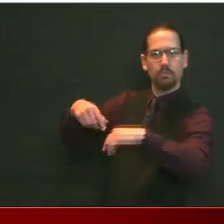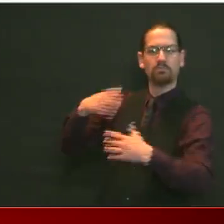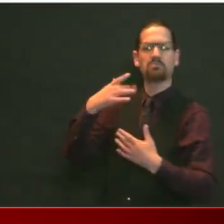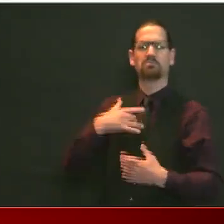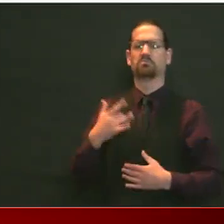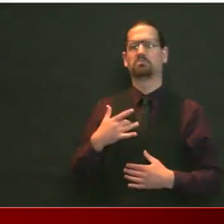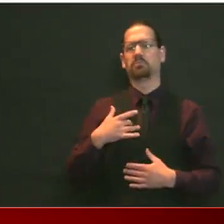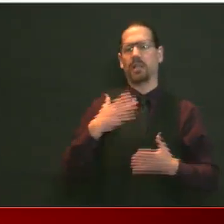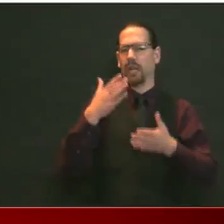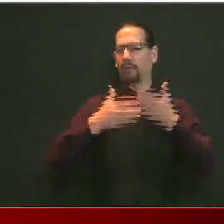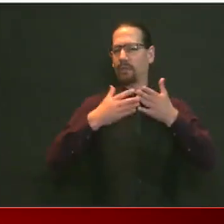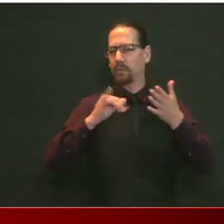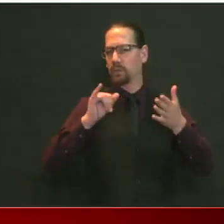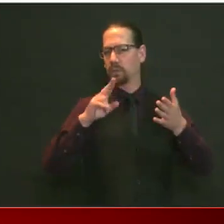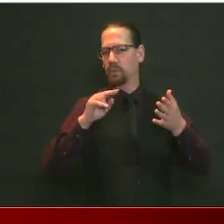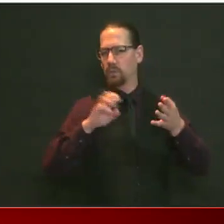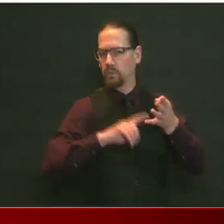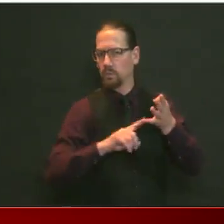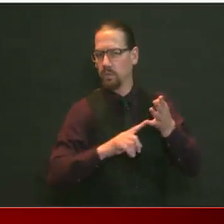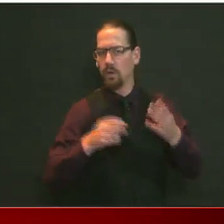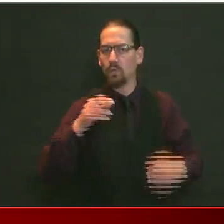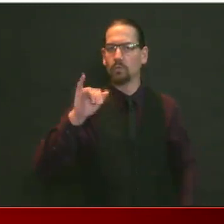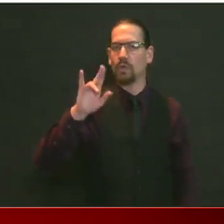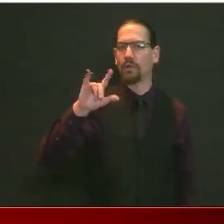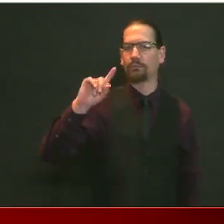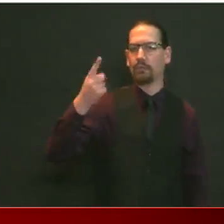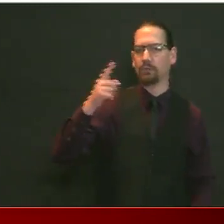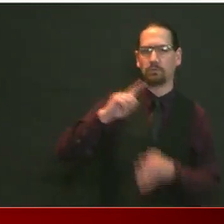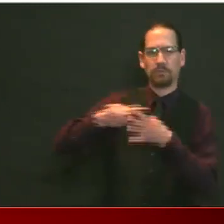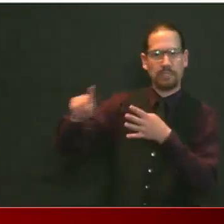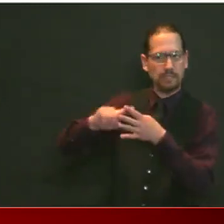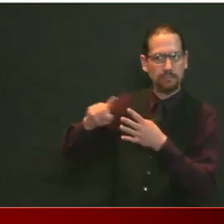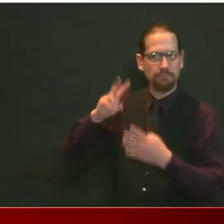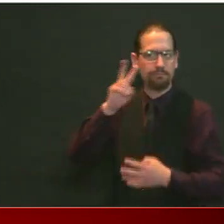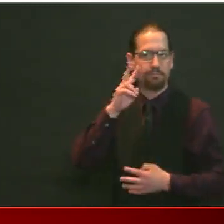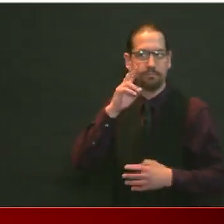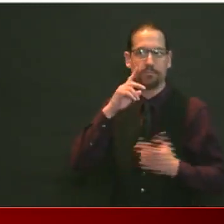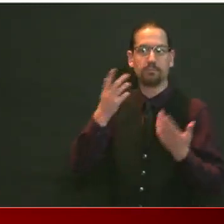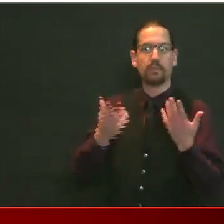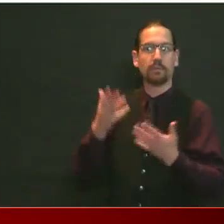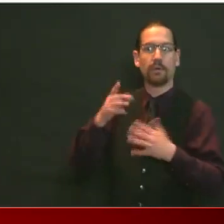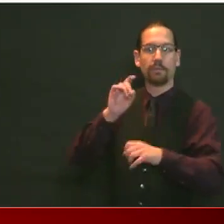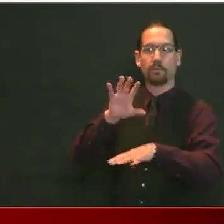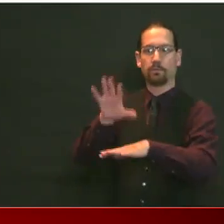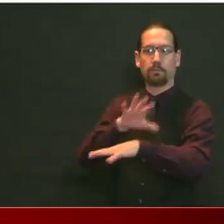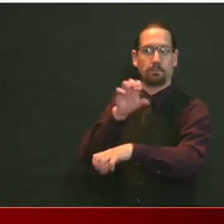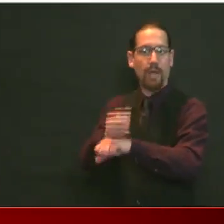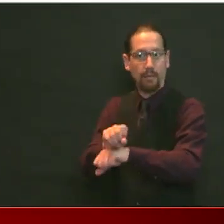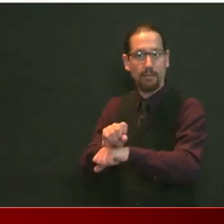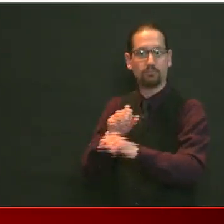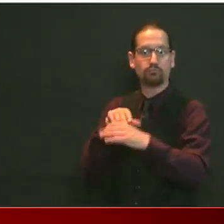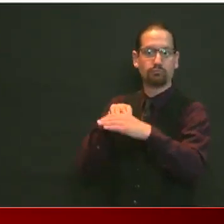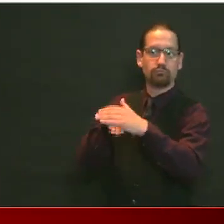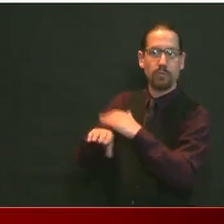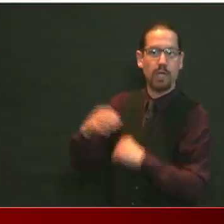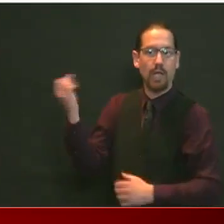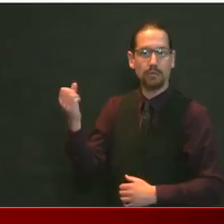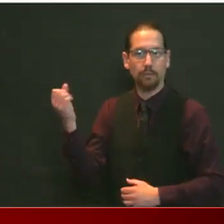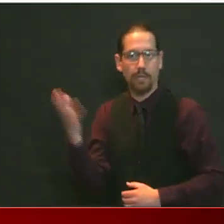LATE JUNE, EARLY JULY KIND OF A THING